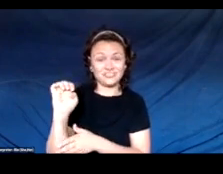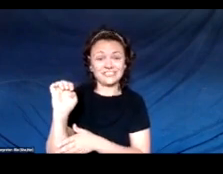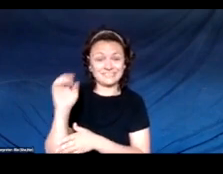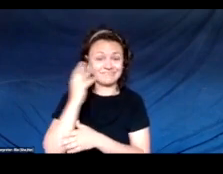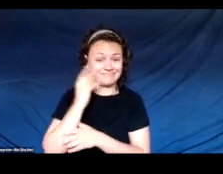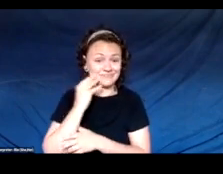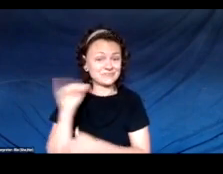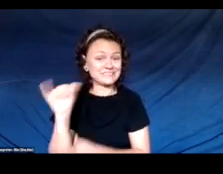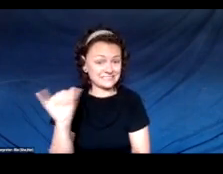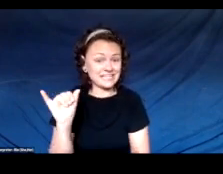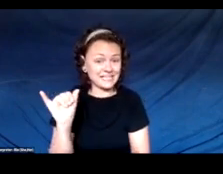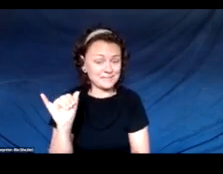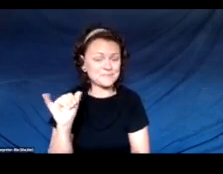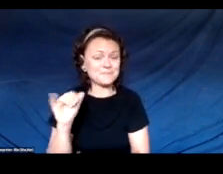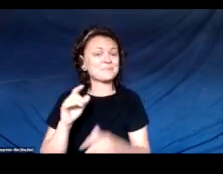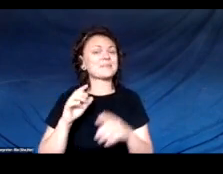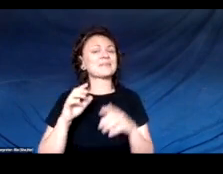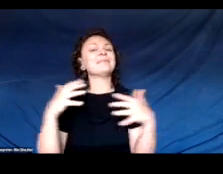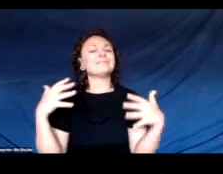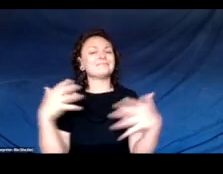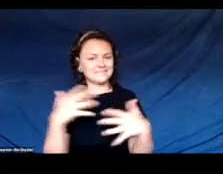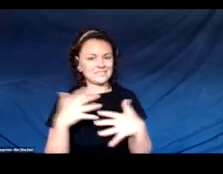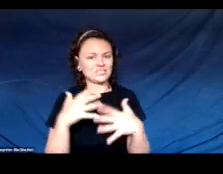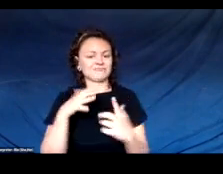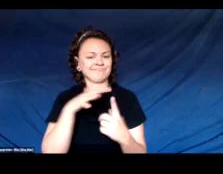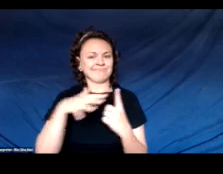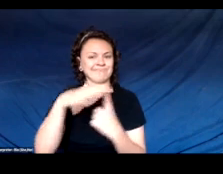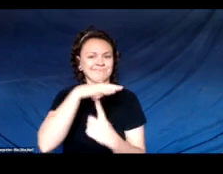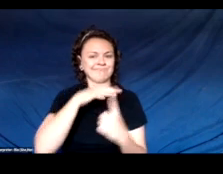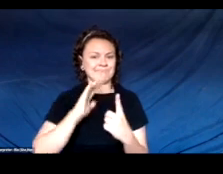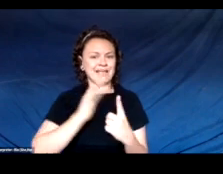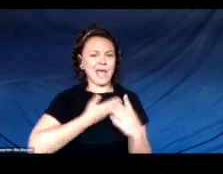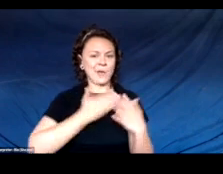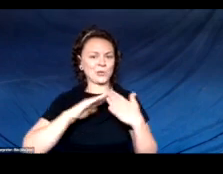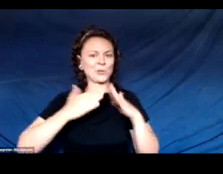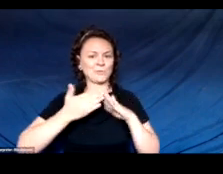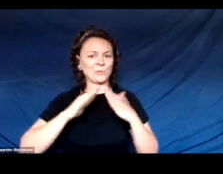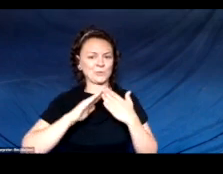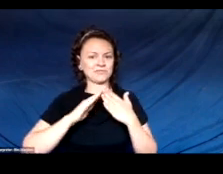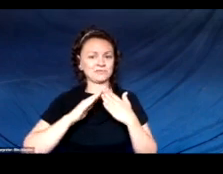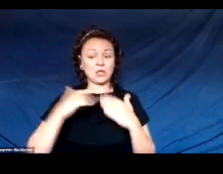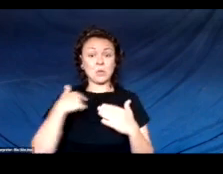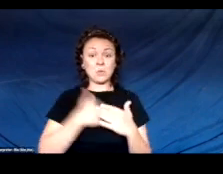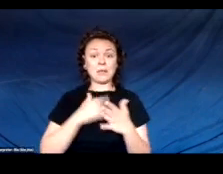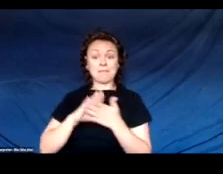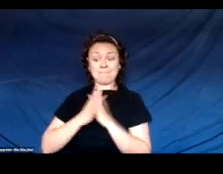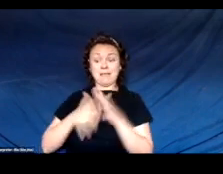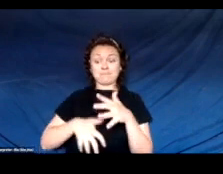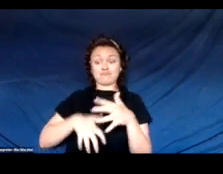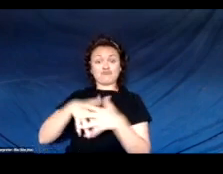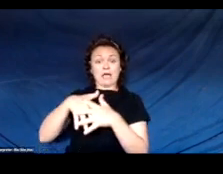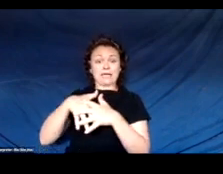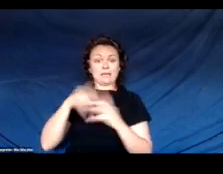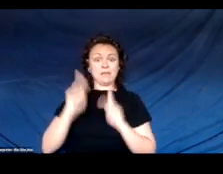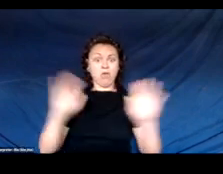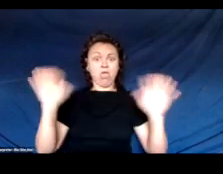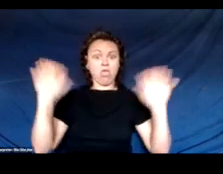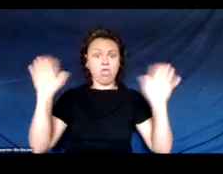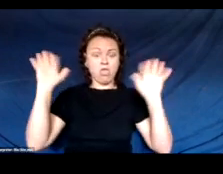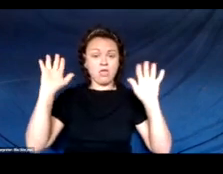but there was a lot of fear, especially in our communities when we became pregnant. Like for me,